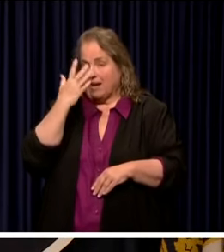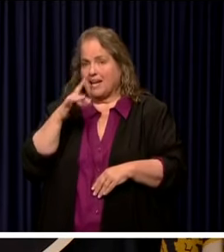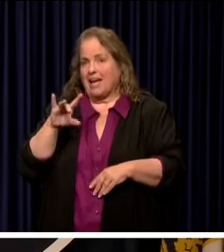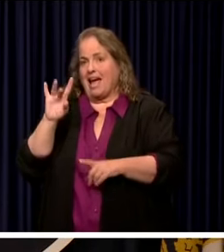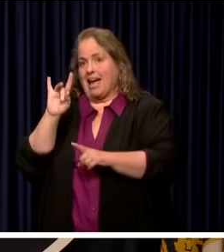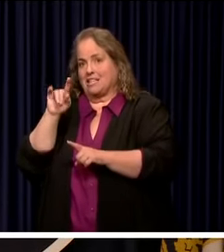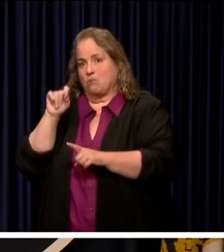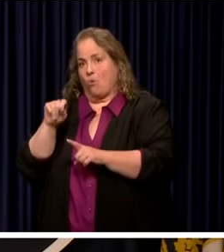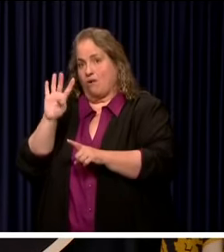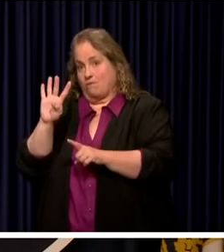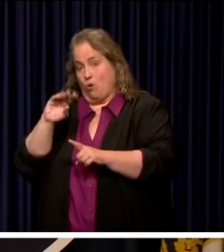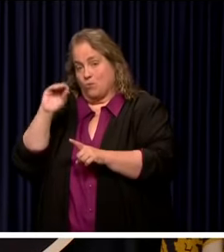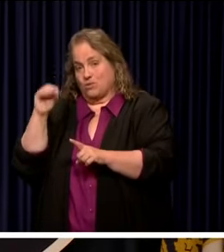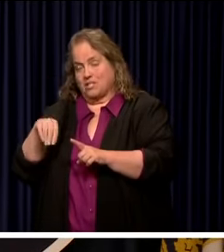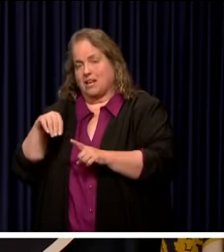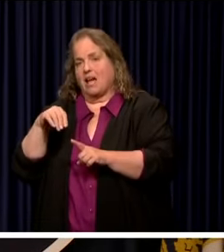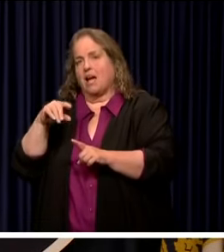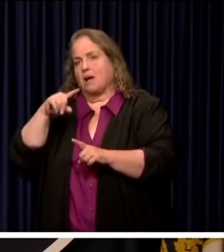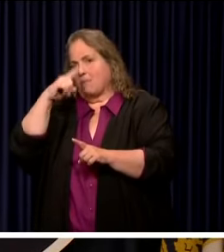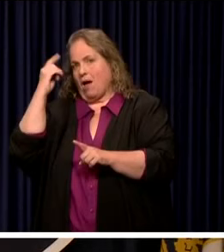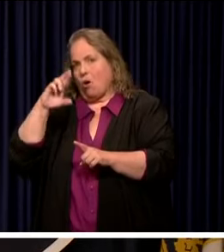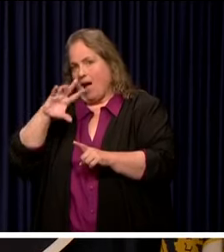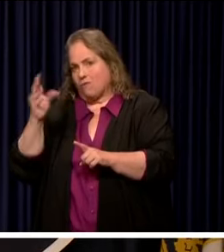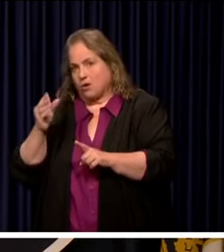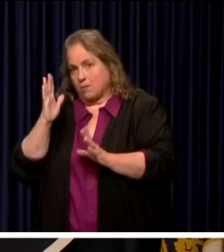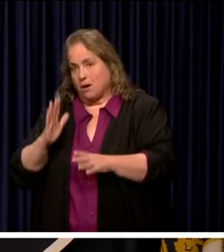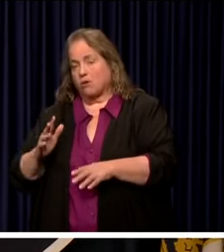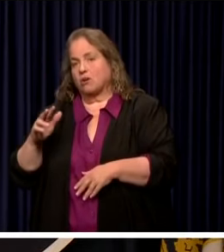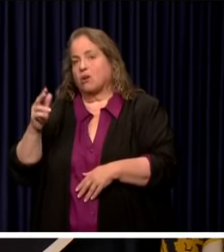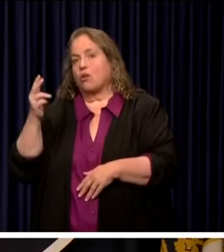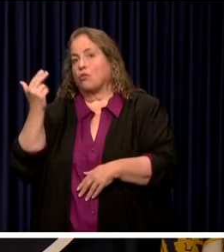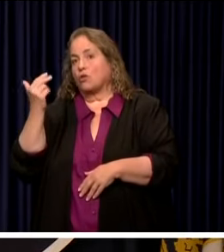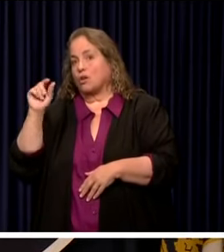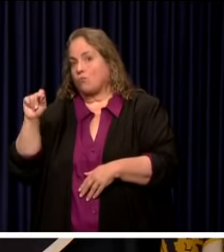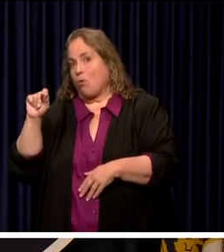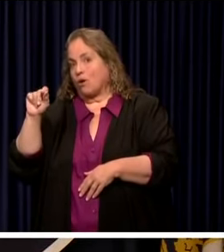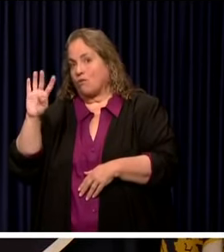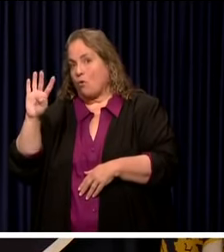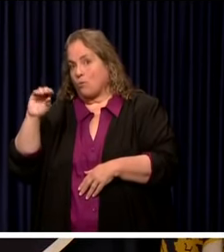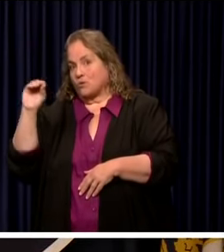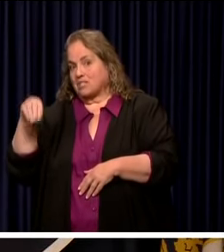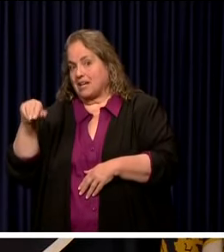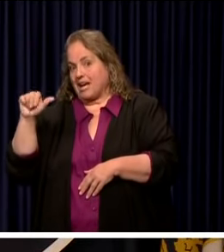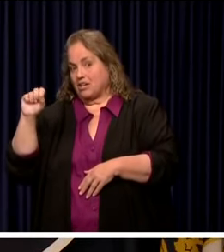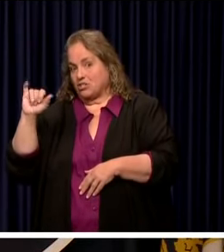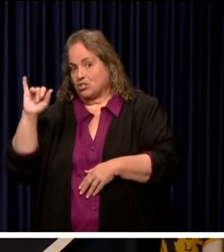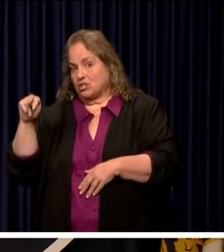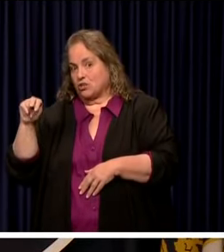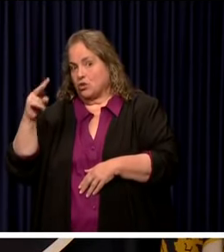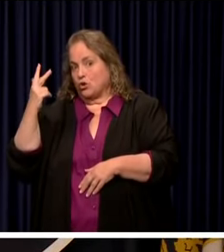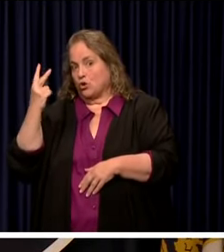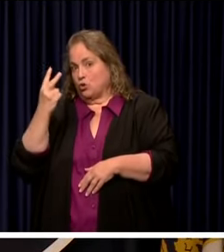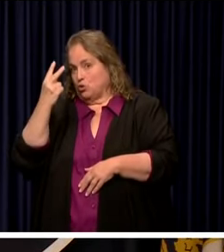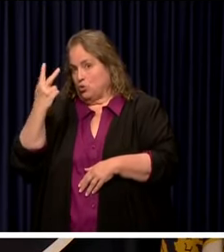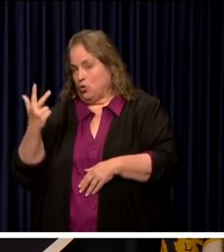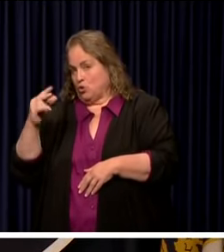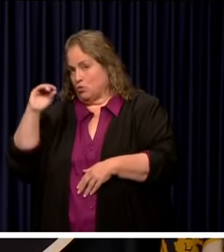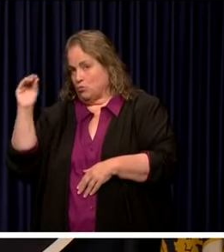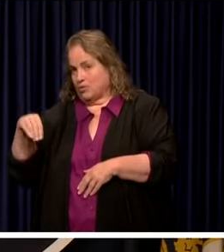GOING TO BE TALKING ABOUT THAT HAVE BEEN TAKEN. ALL RIGHT.